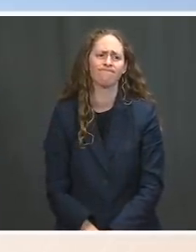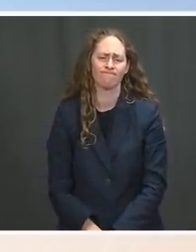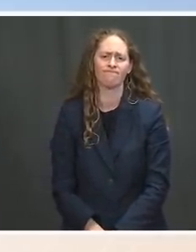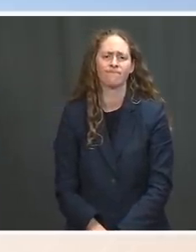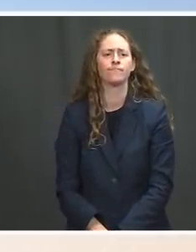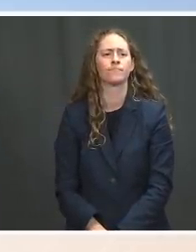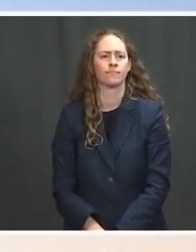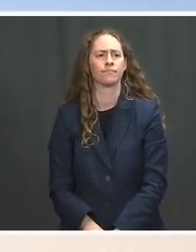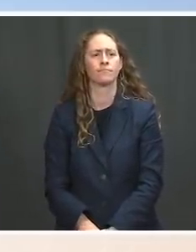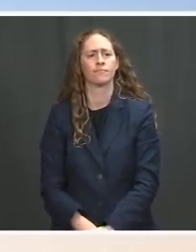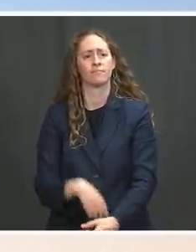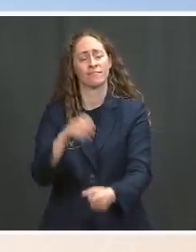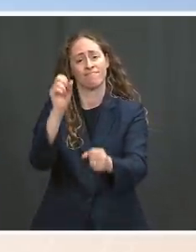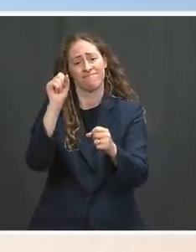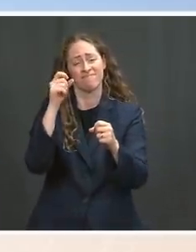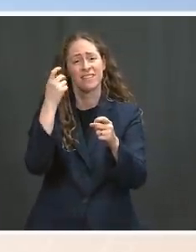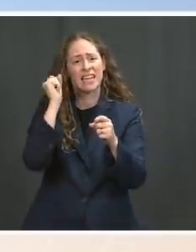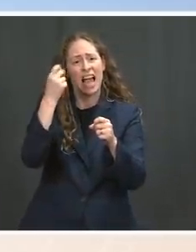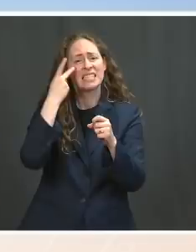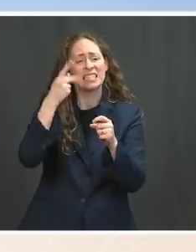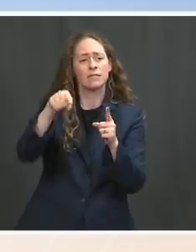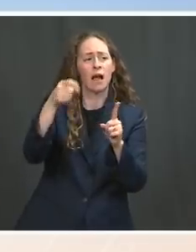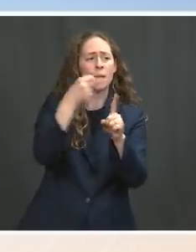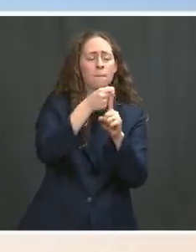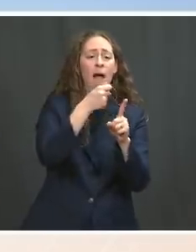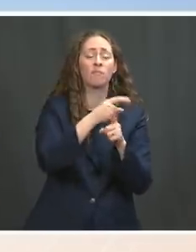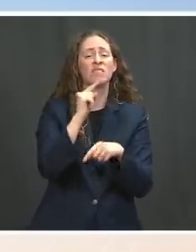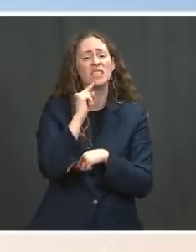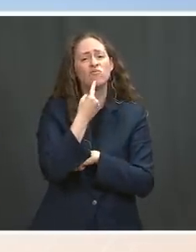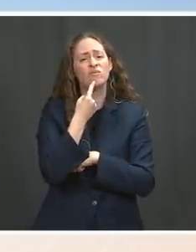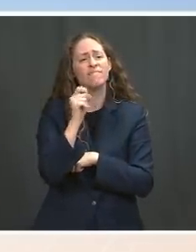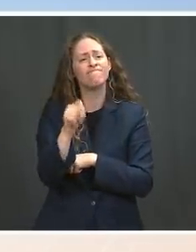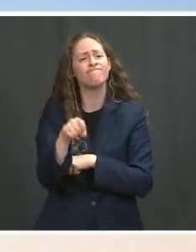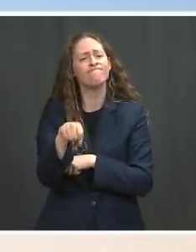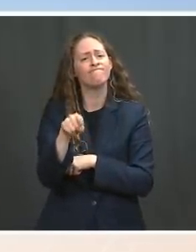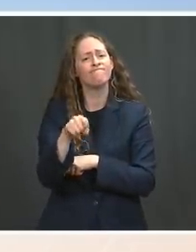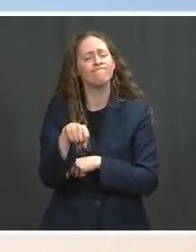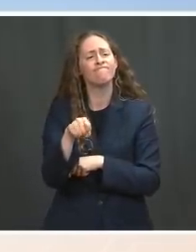And that's one of the reasons why we've been working with every lever of government that's available --